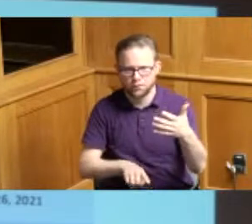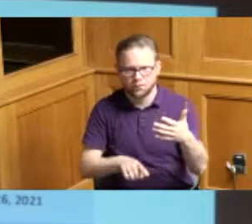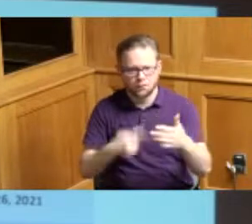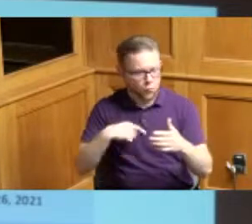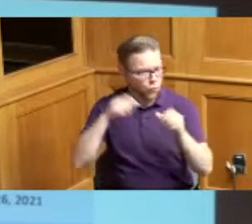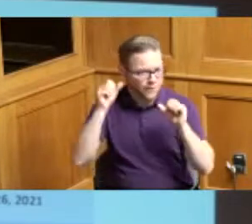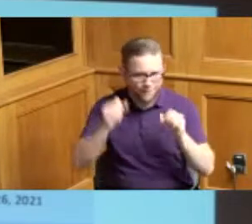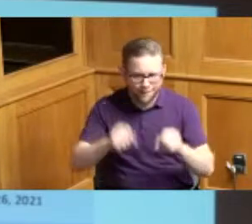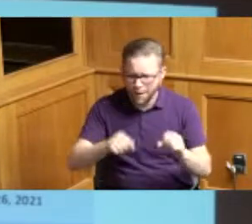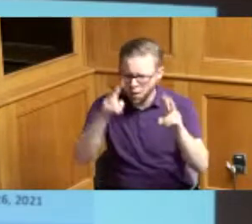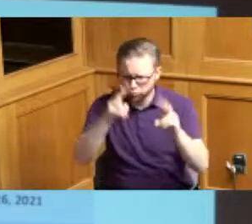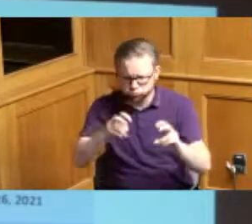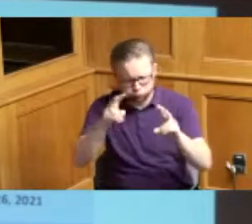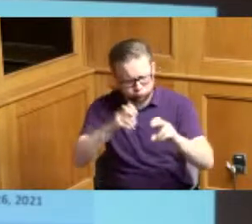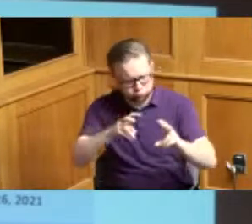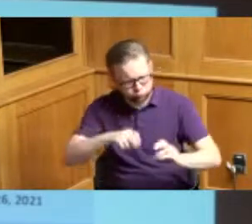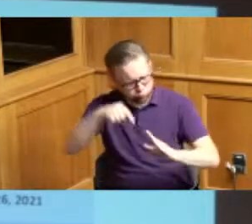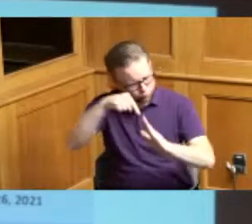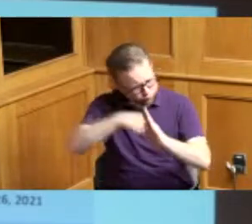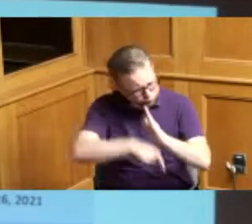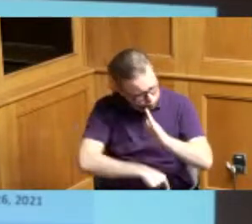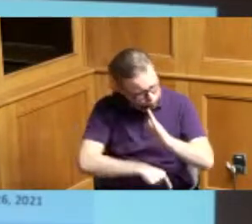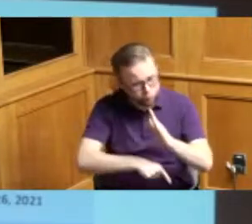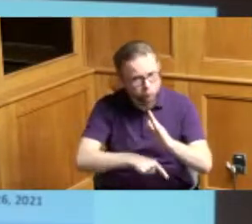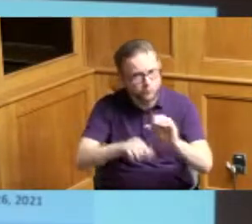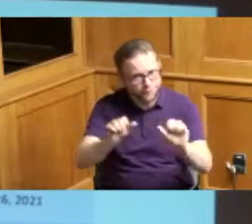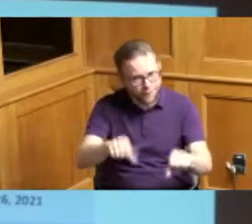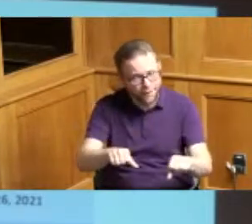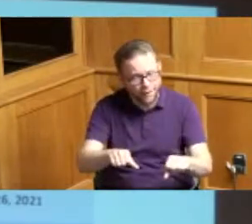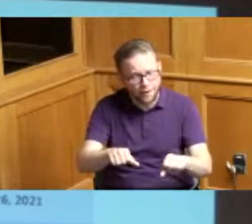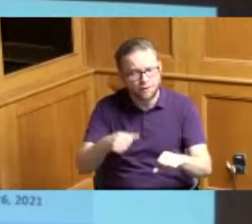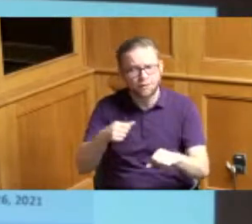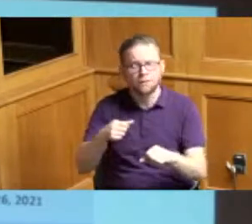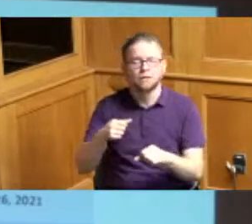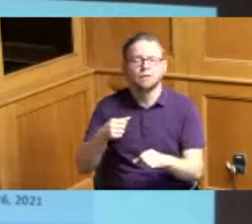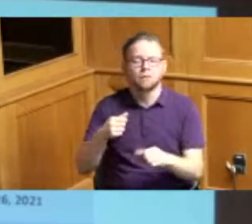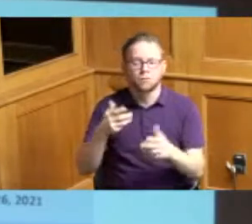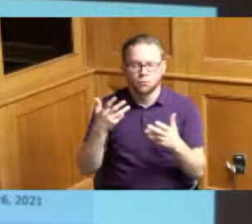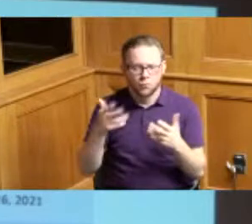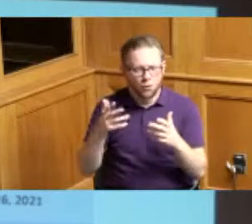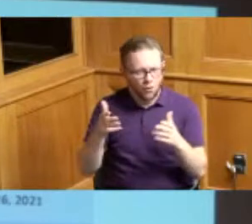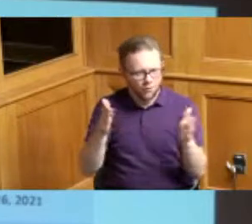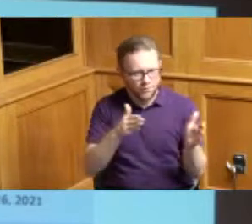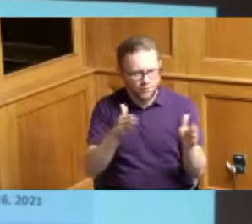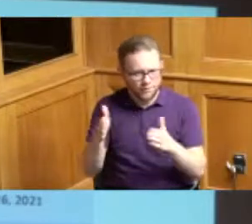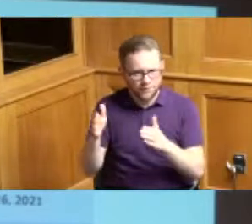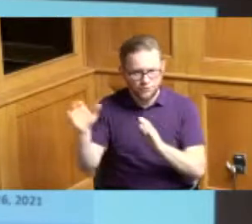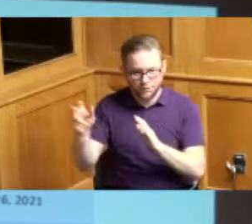all of these kinds of things we're only scheduled to come back next Tuesday but we're happy to come